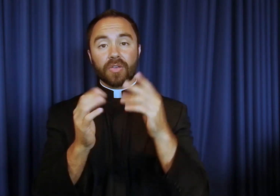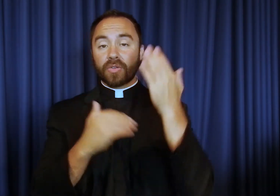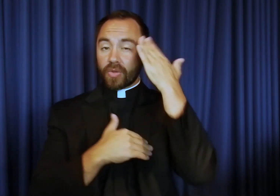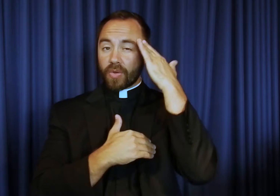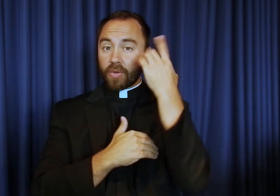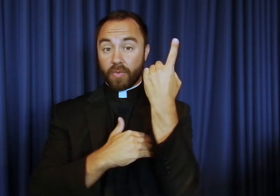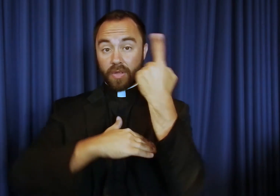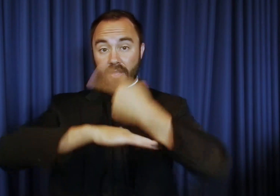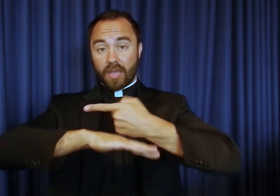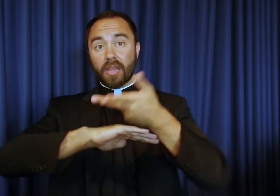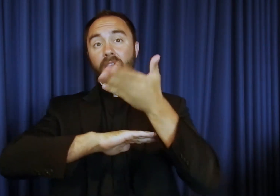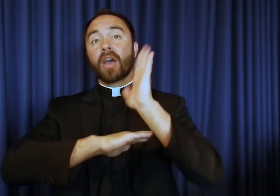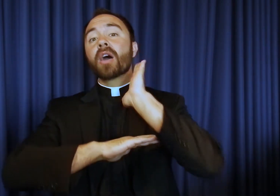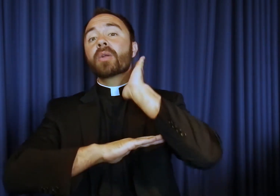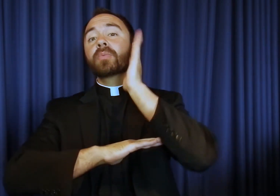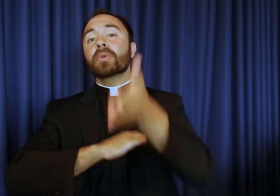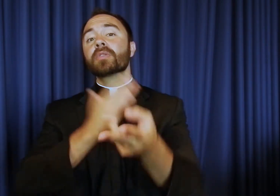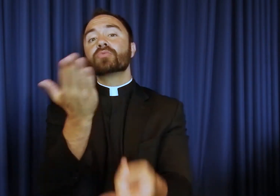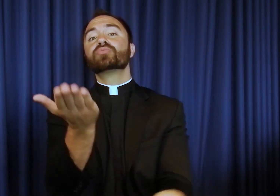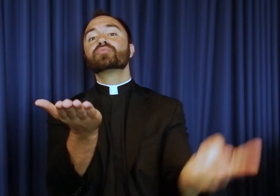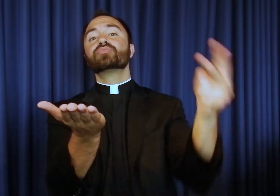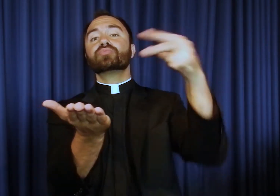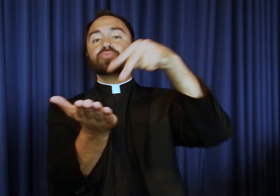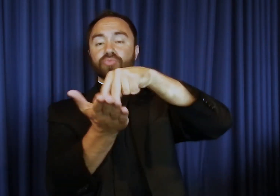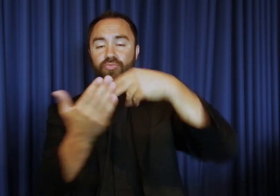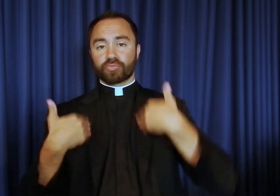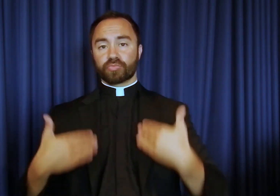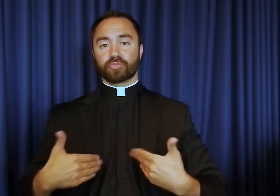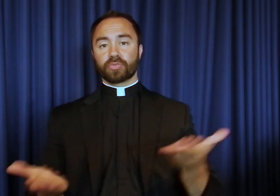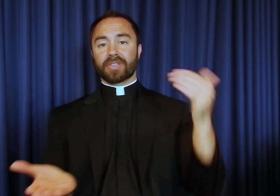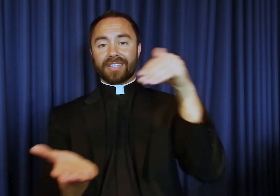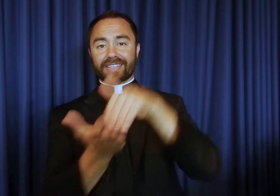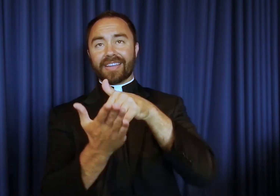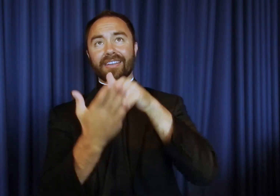that we bury the body so that when Jesus comes on the last day and the body